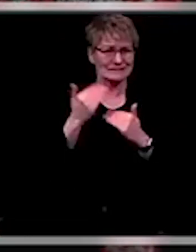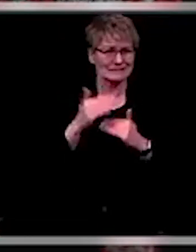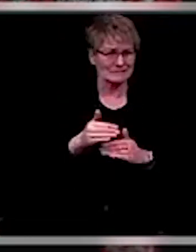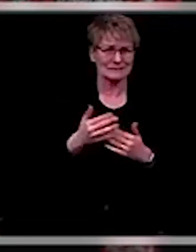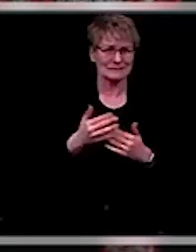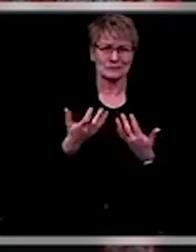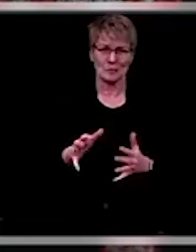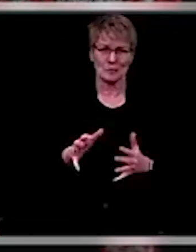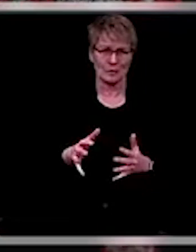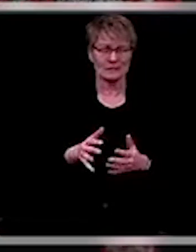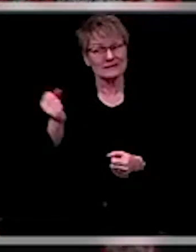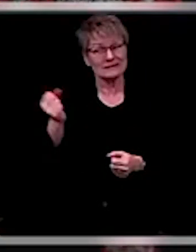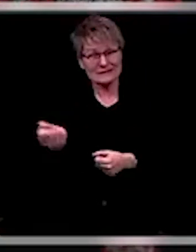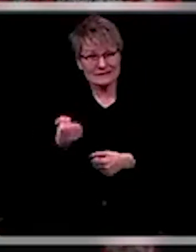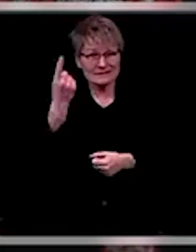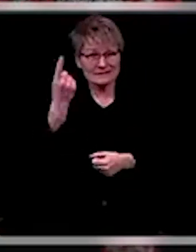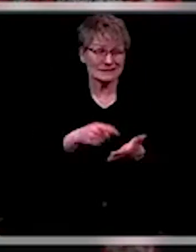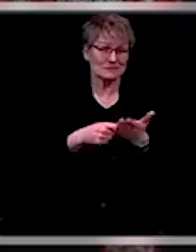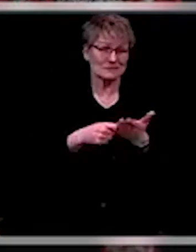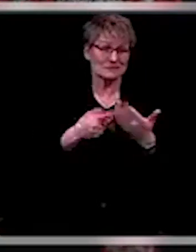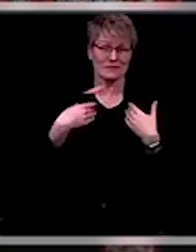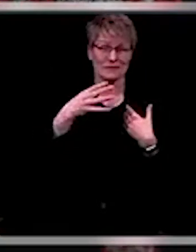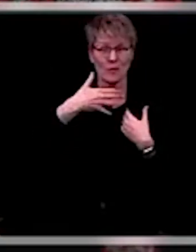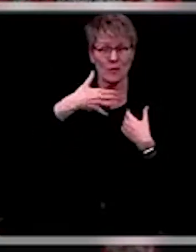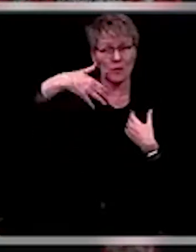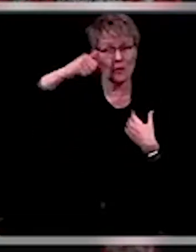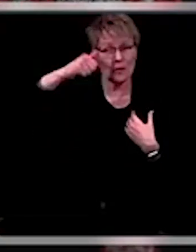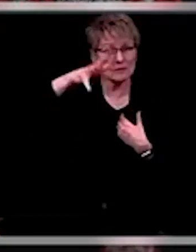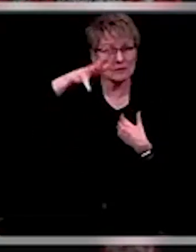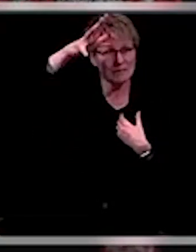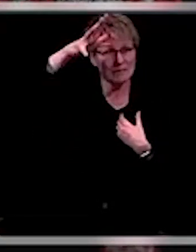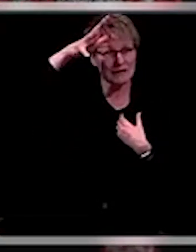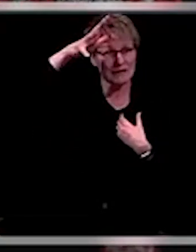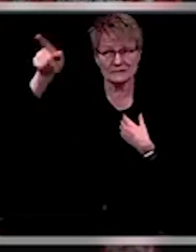or something like that, that needs care, but limiting travel